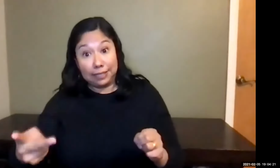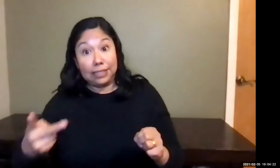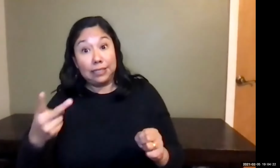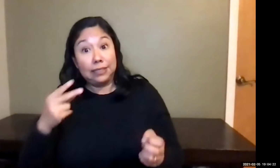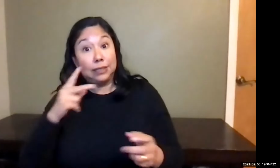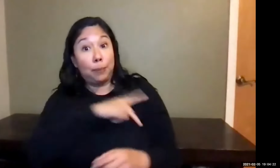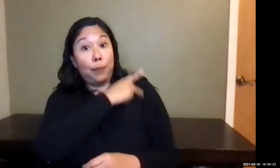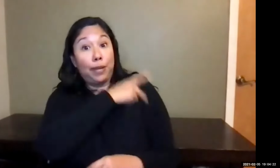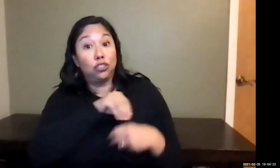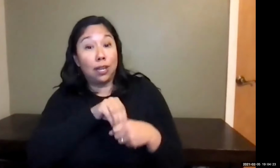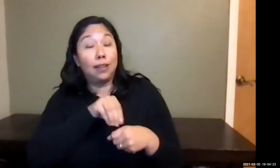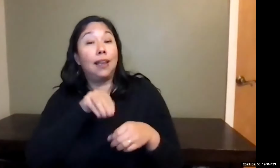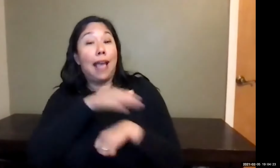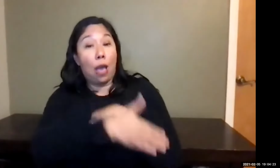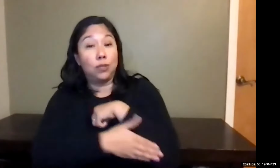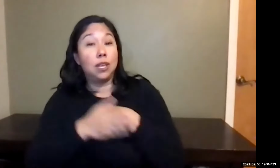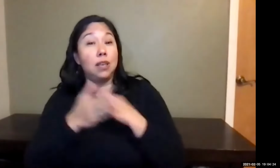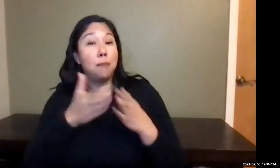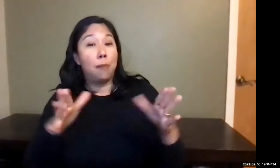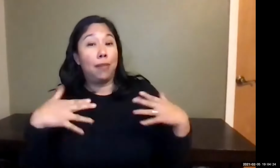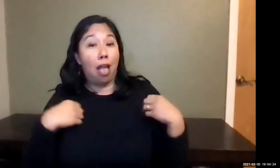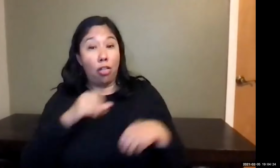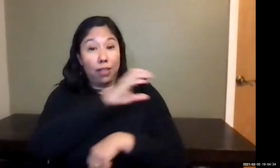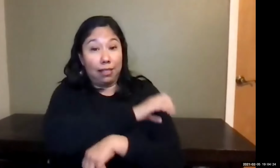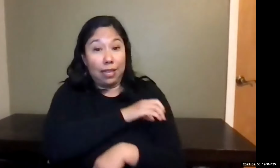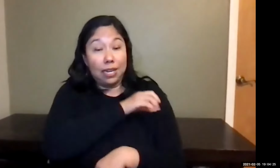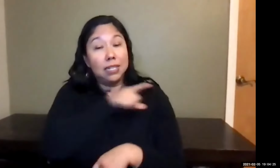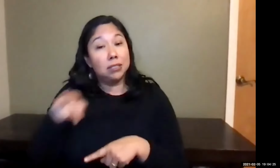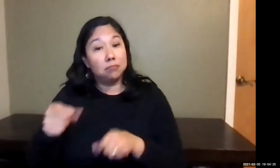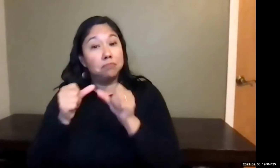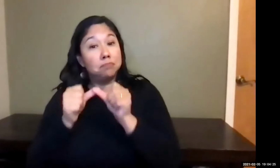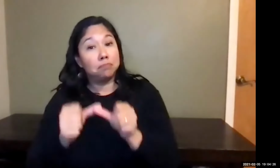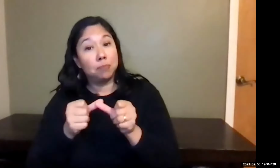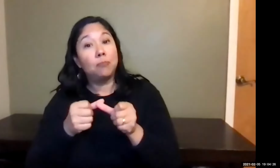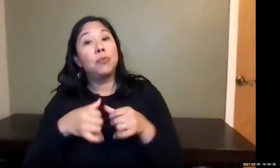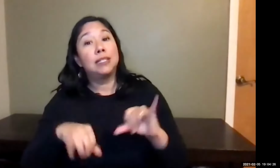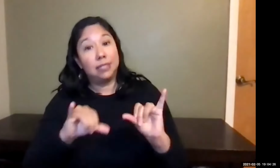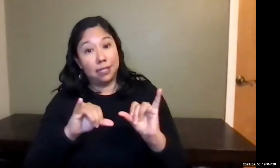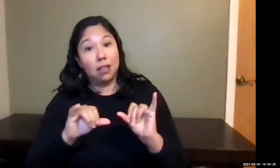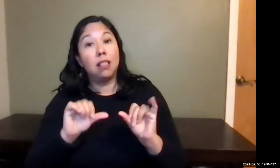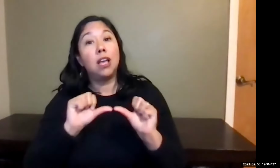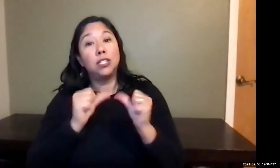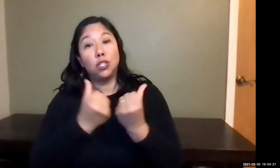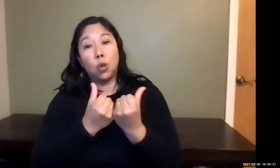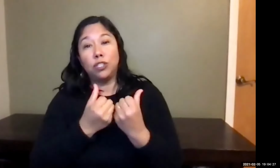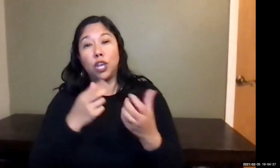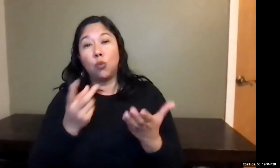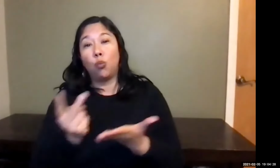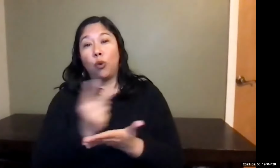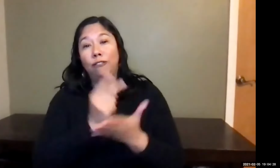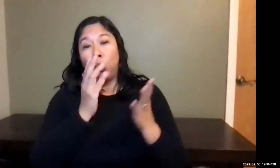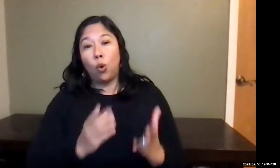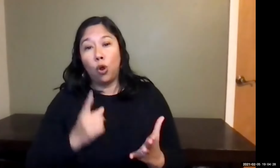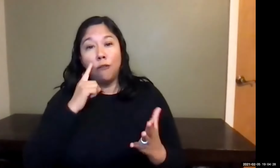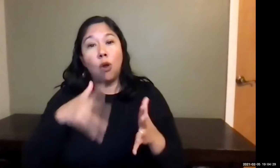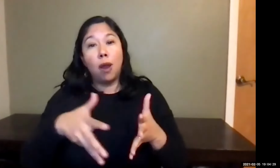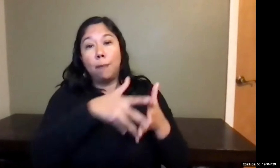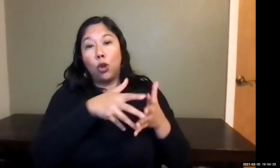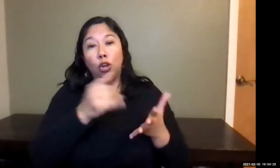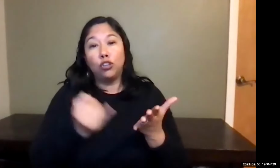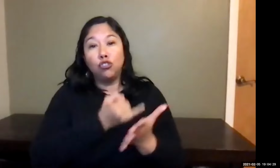health clinics and continues to be an associate reviewer for the American Journal of Health Promotion.